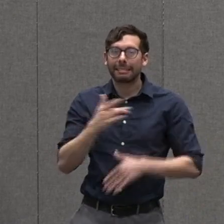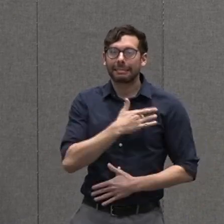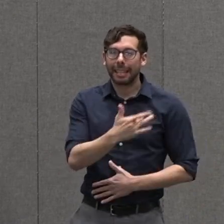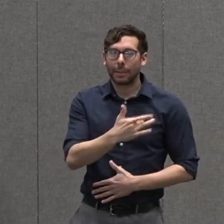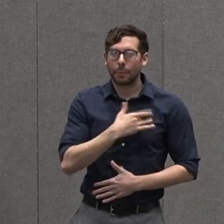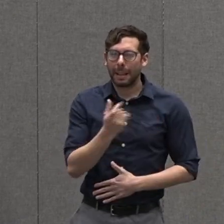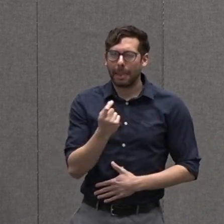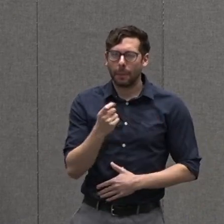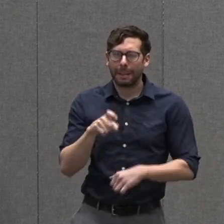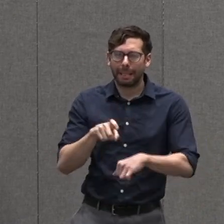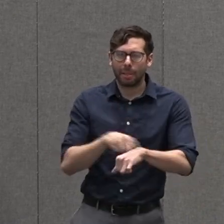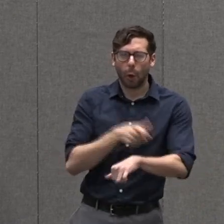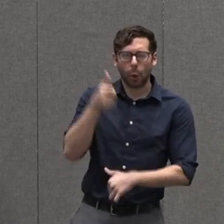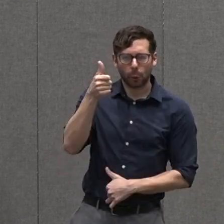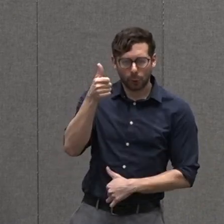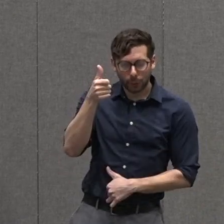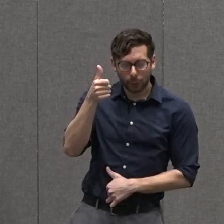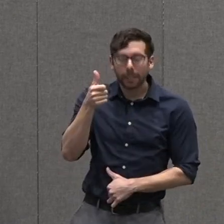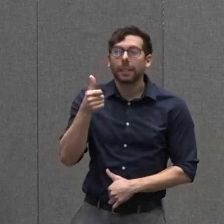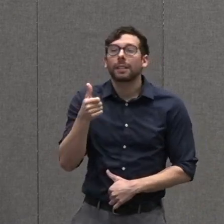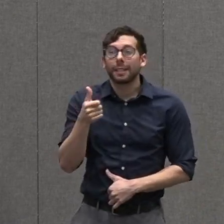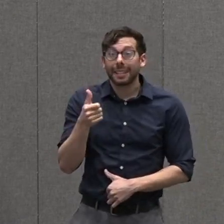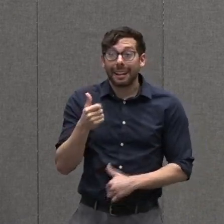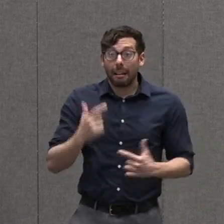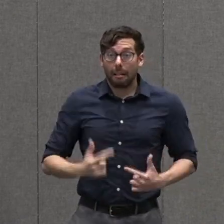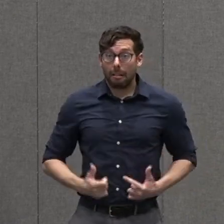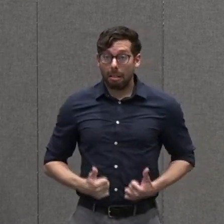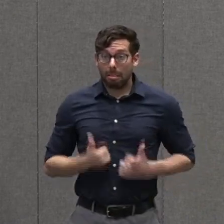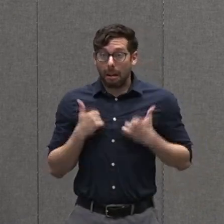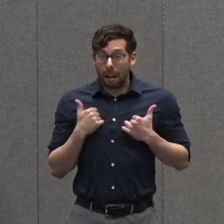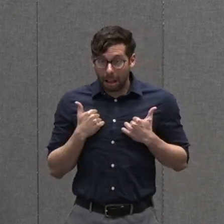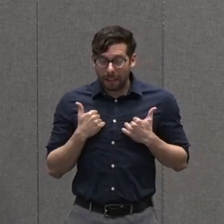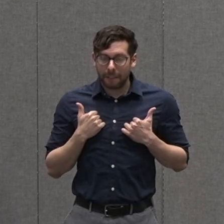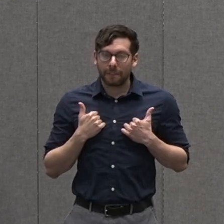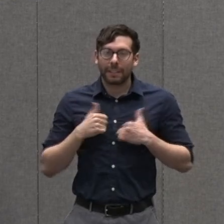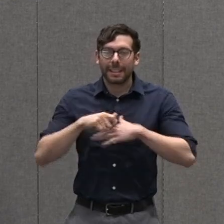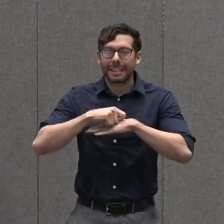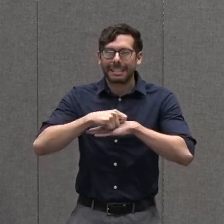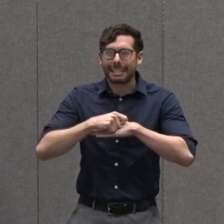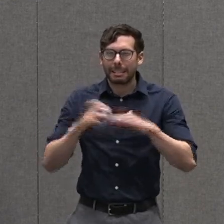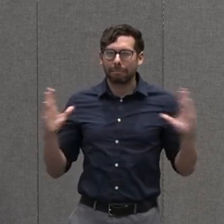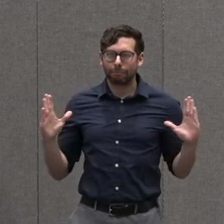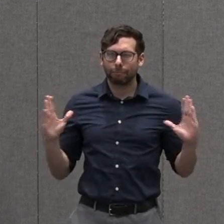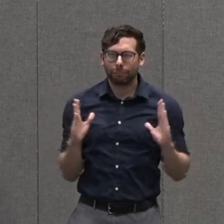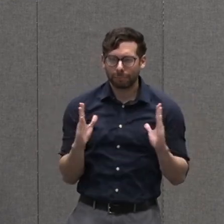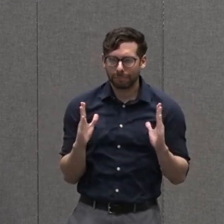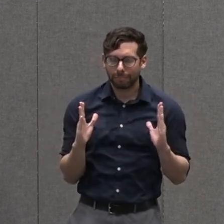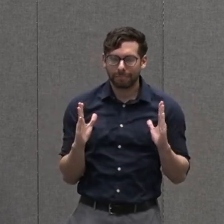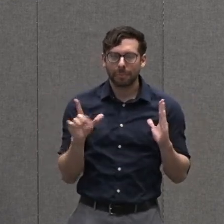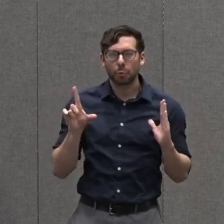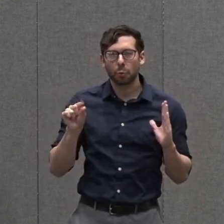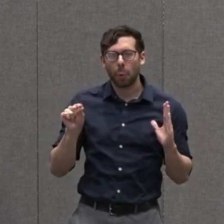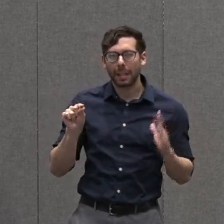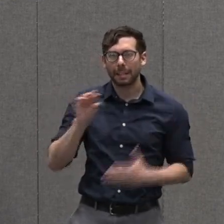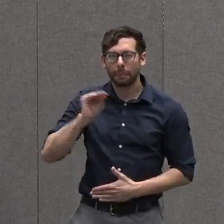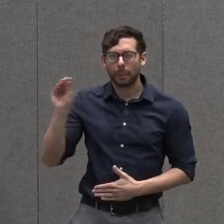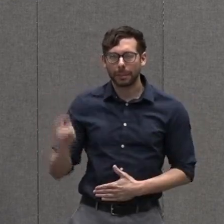the skin is longer than the live snake was by, maybe 20%. Oh wow, so the actual living animal